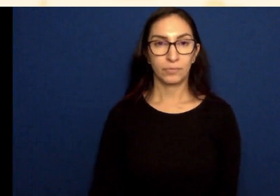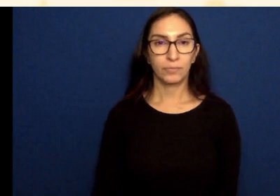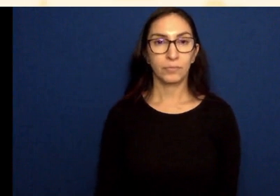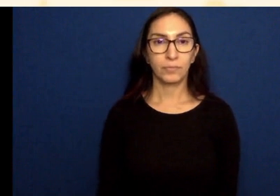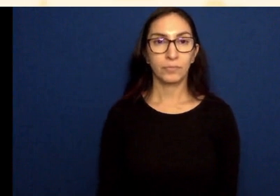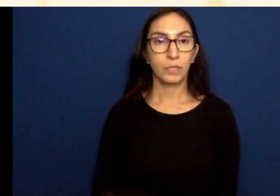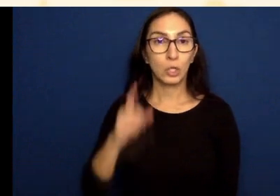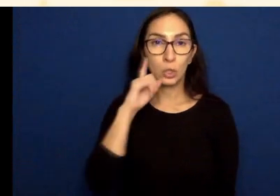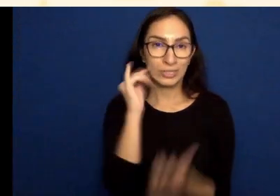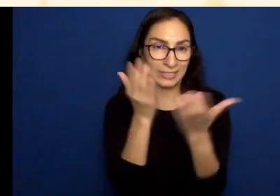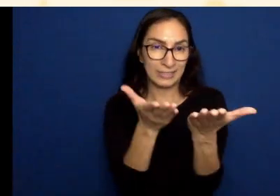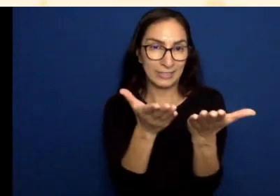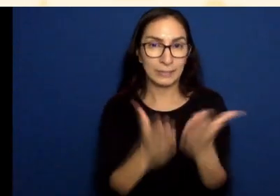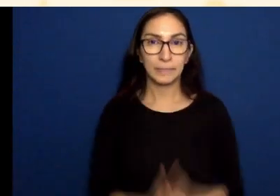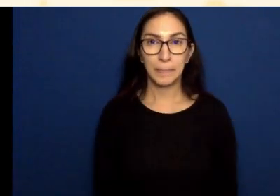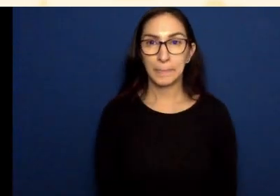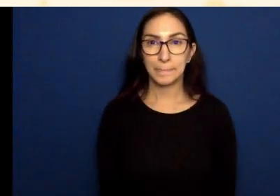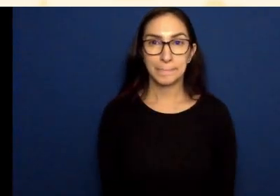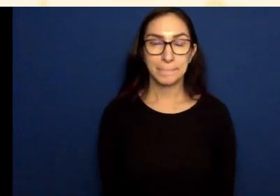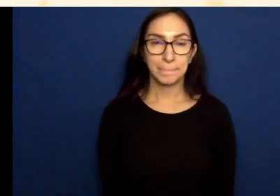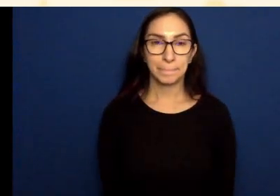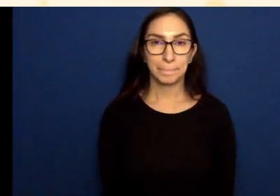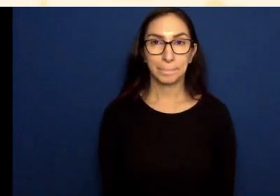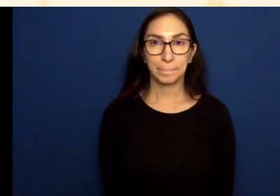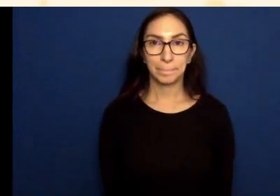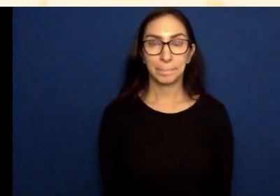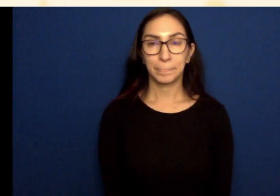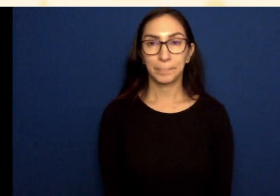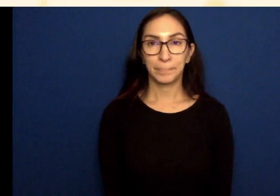You can find them on our website. I'm just going to put the URL in the chat.